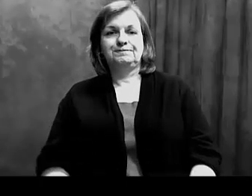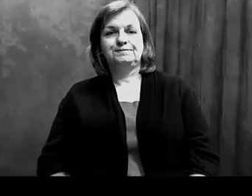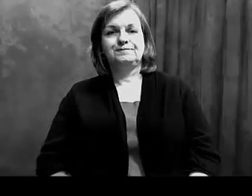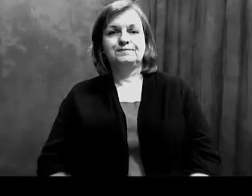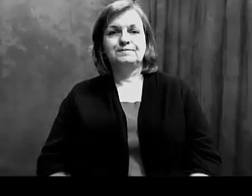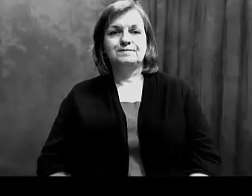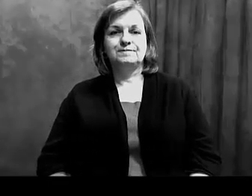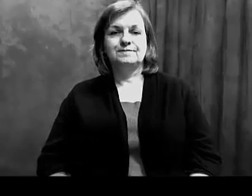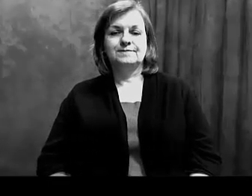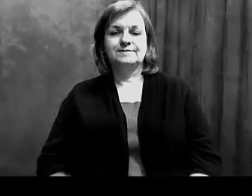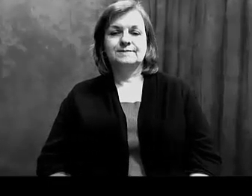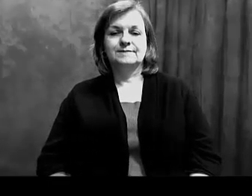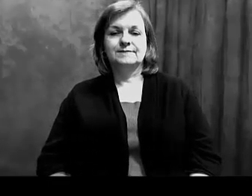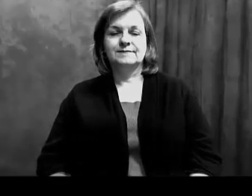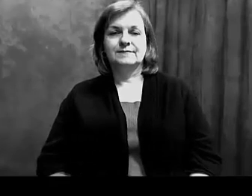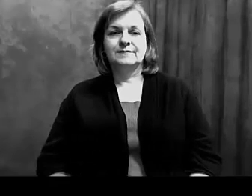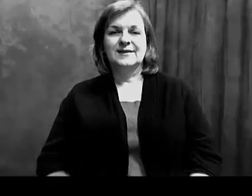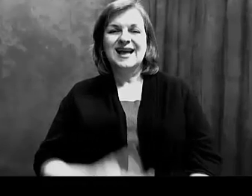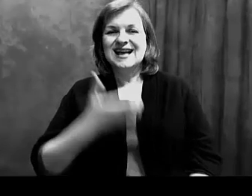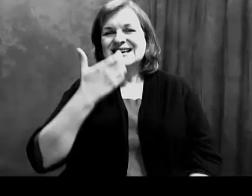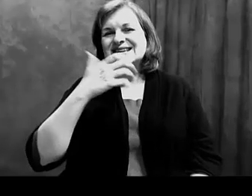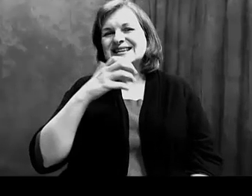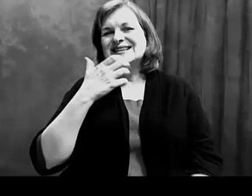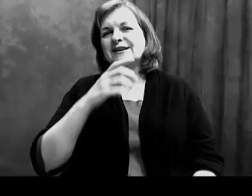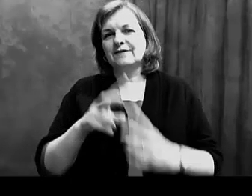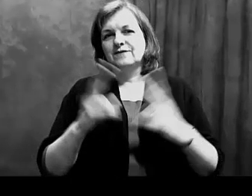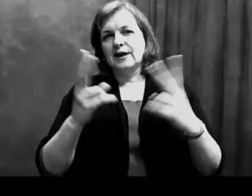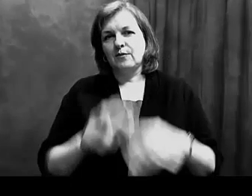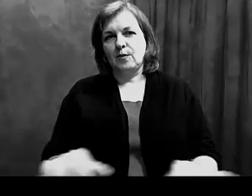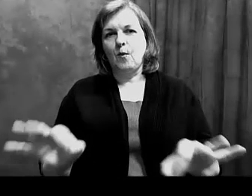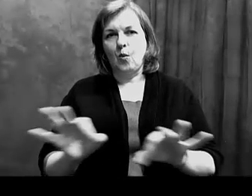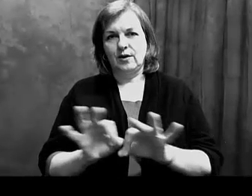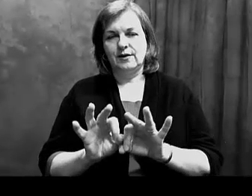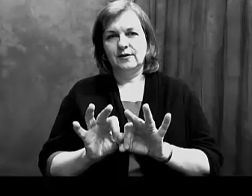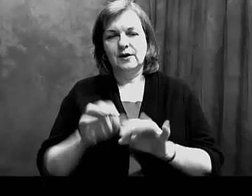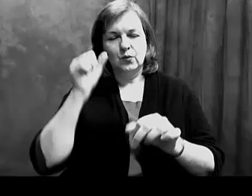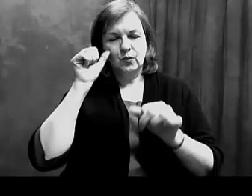so this heat that we mentioned is very important because we have to understand